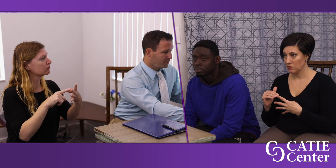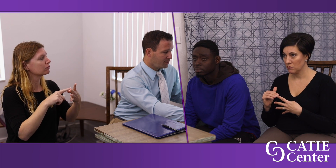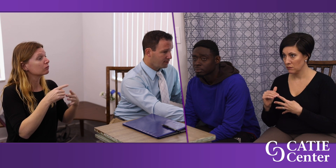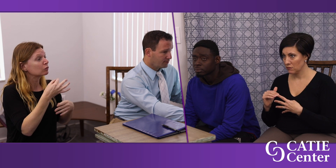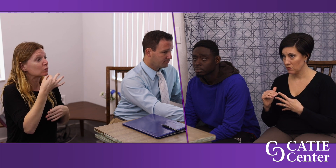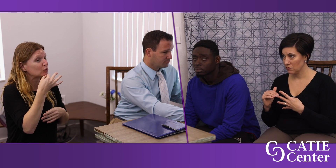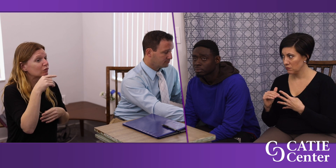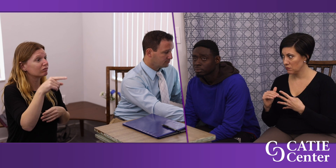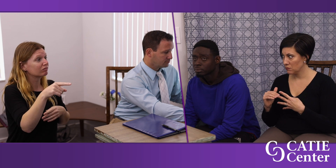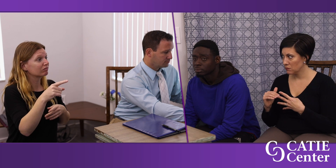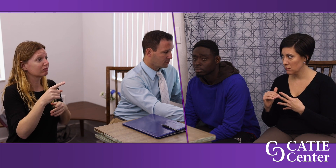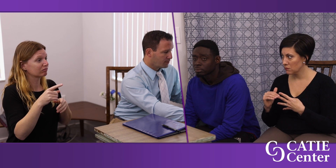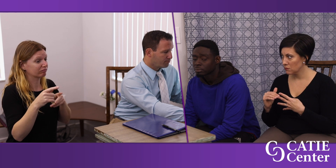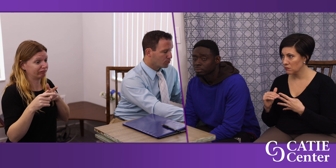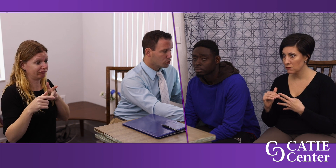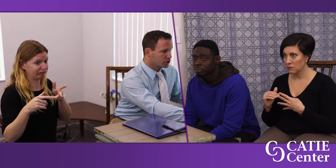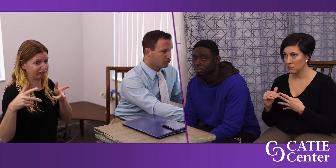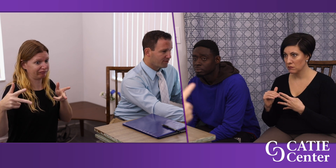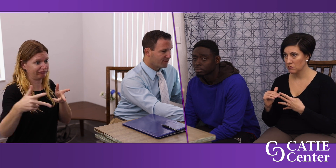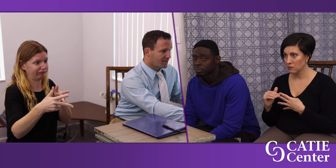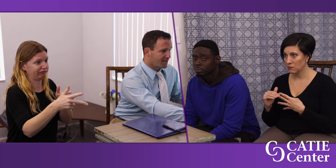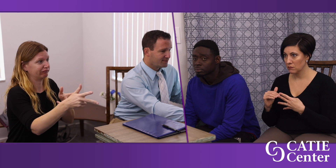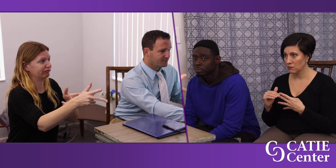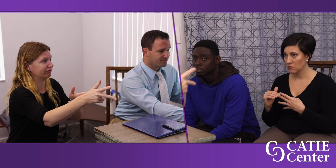B) merging traffic ahead